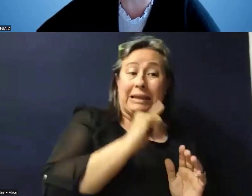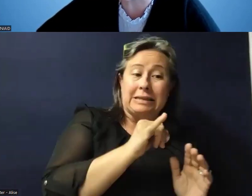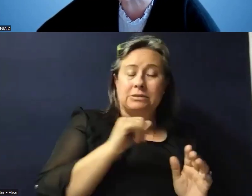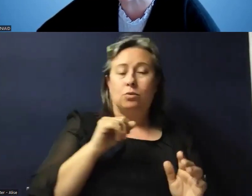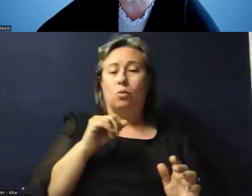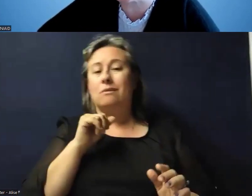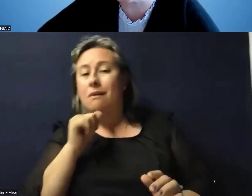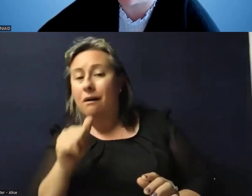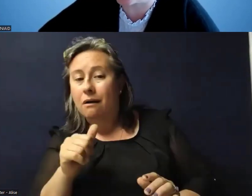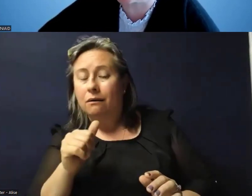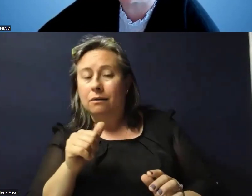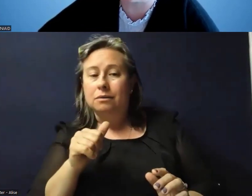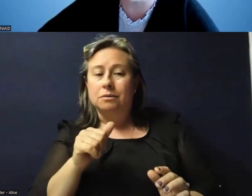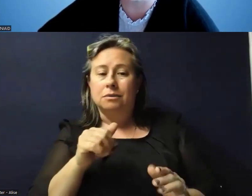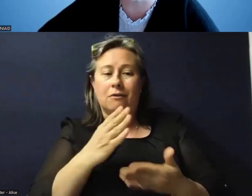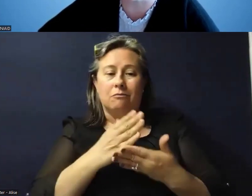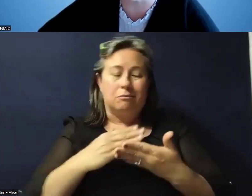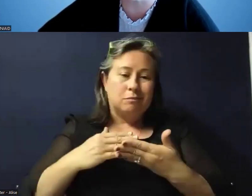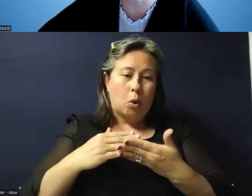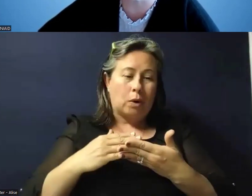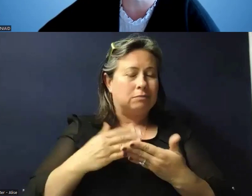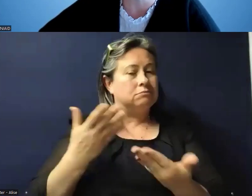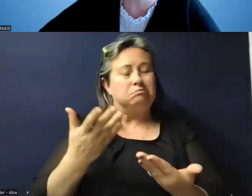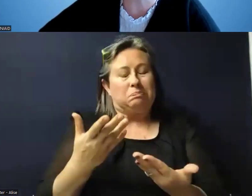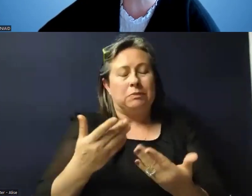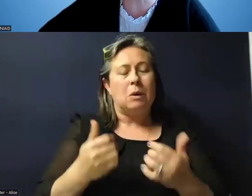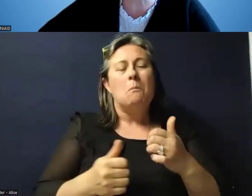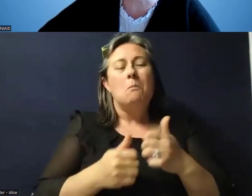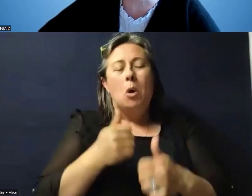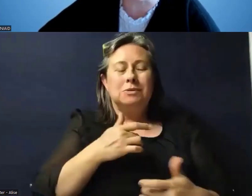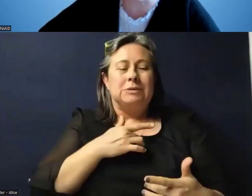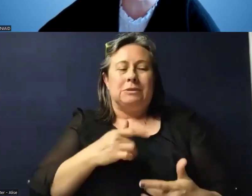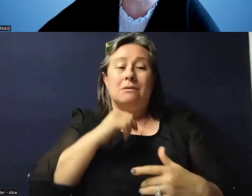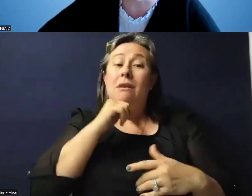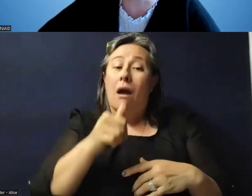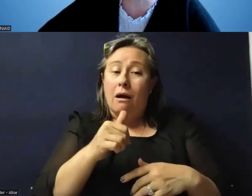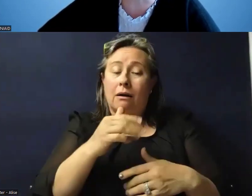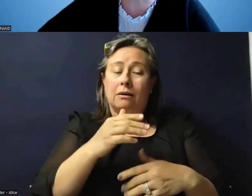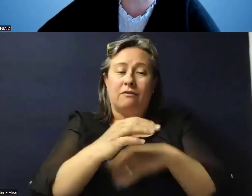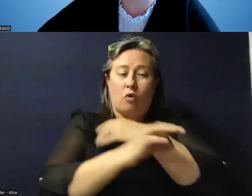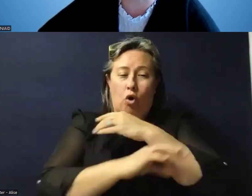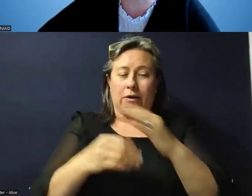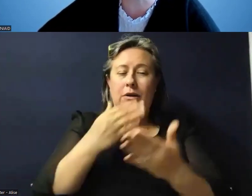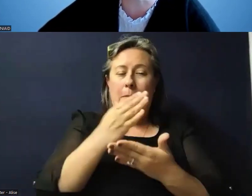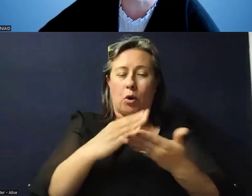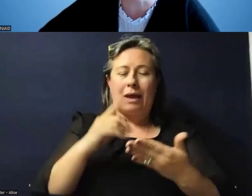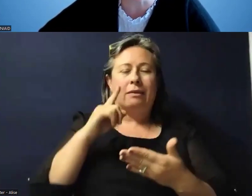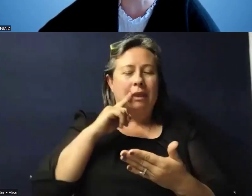For the most part, it's not going to be a foreign component. But I think Michelle covered this fairly well earlier